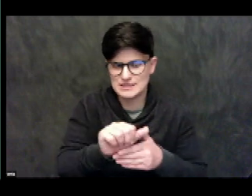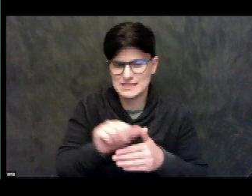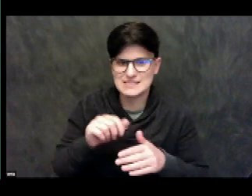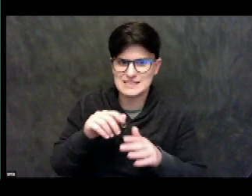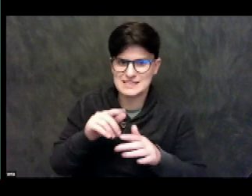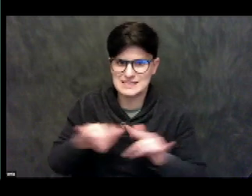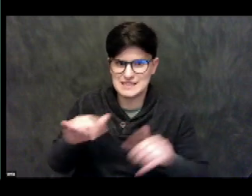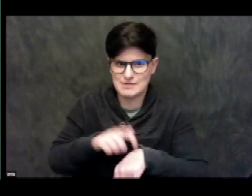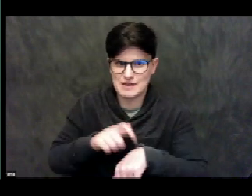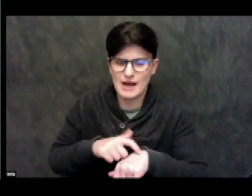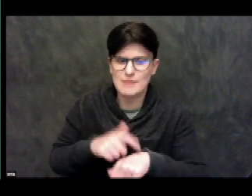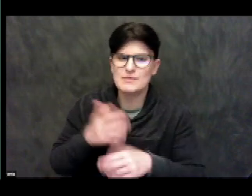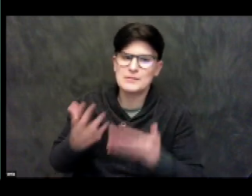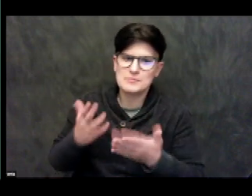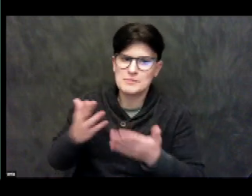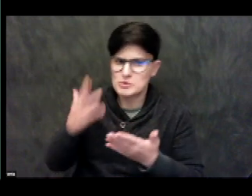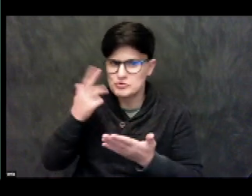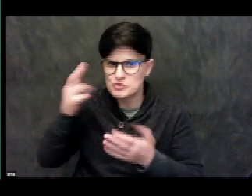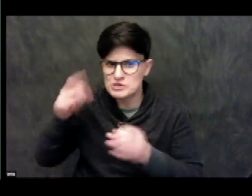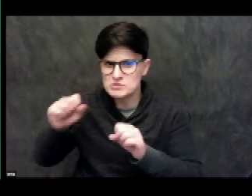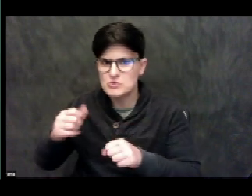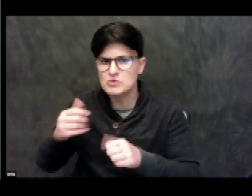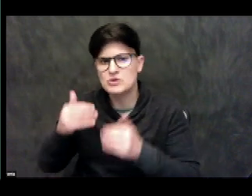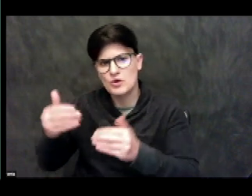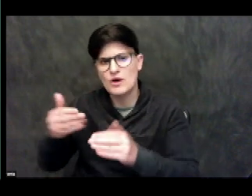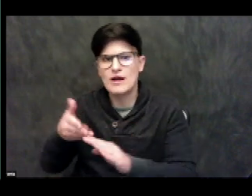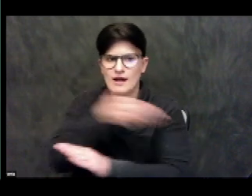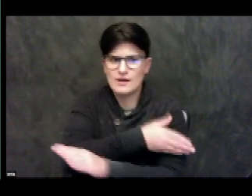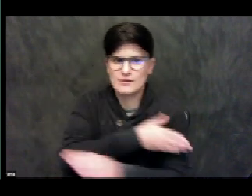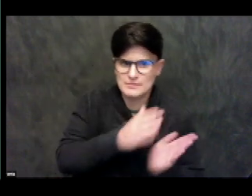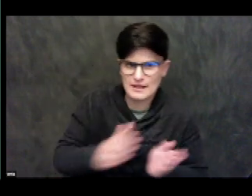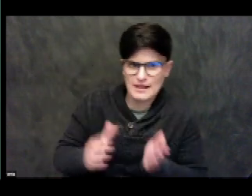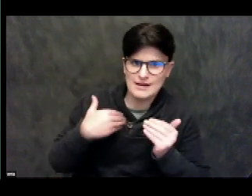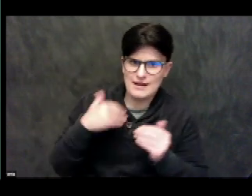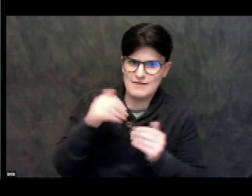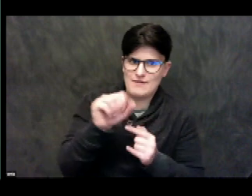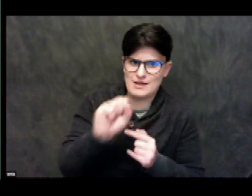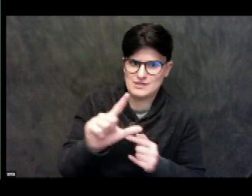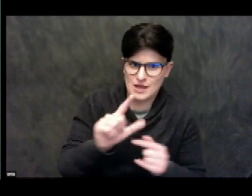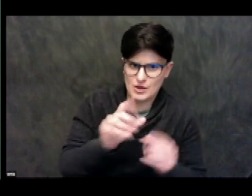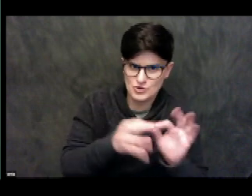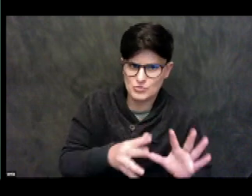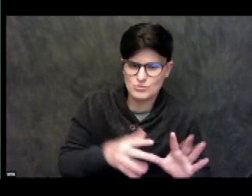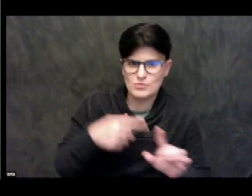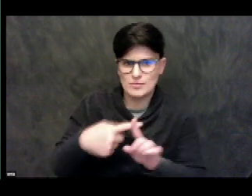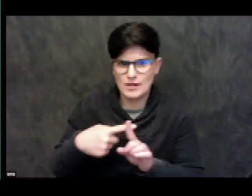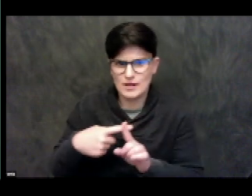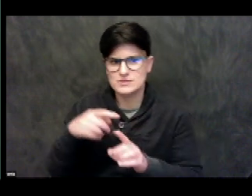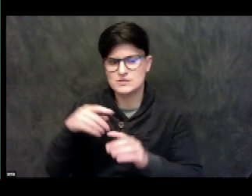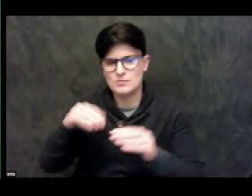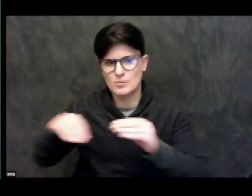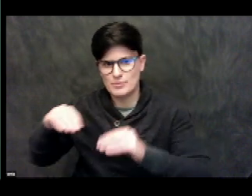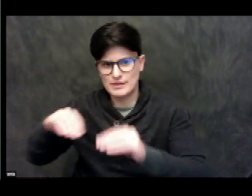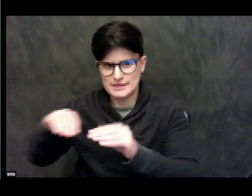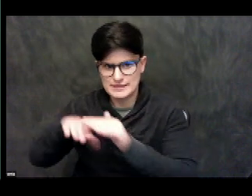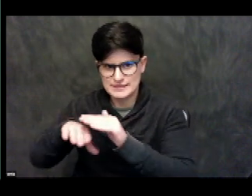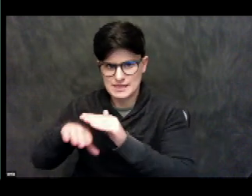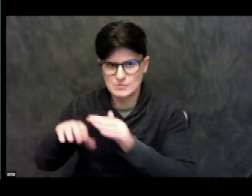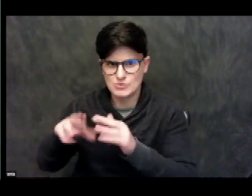an ASL interpreter plus a mobility accessible room. That would be an area where it's understandable that